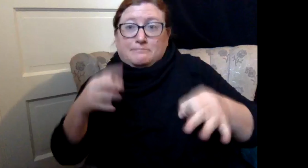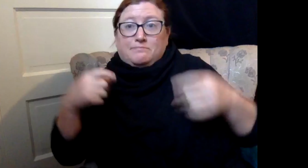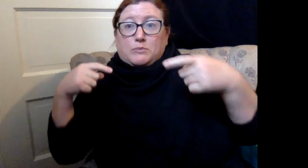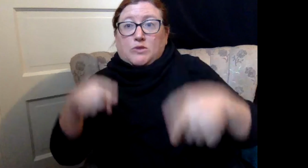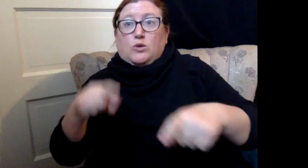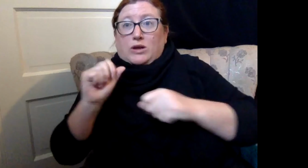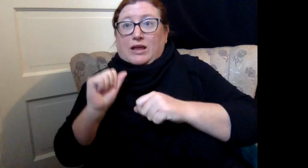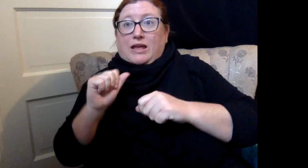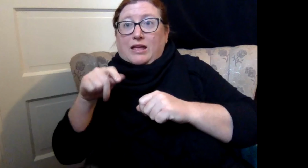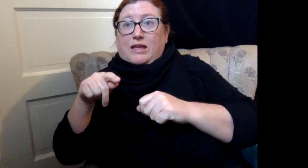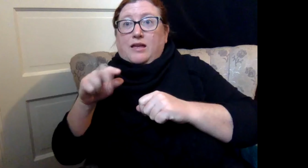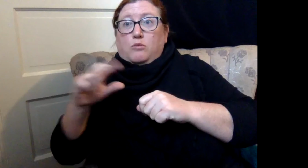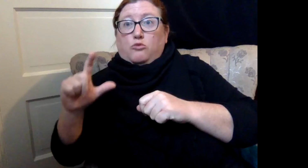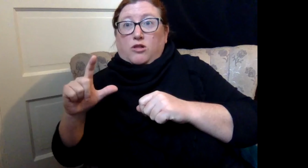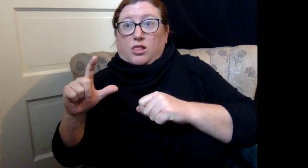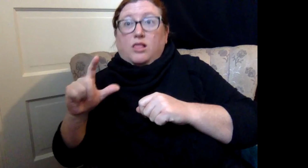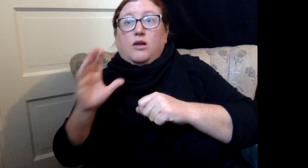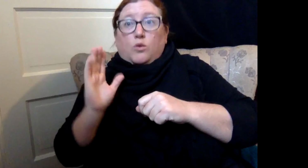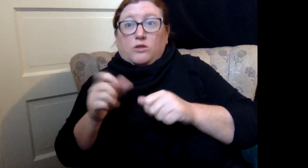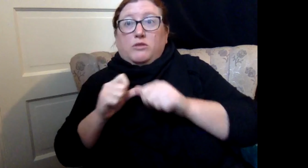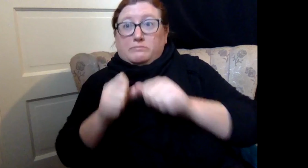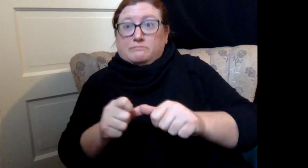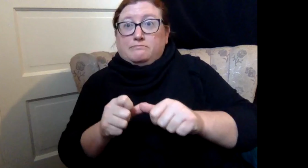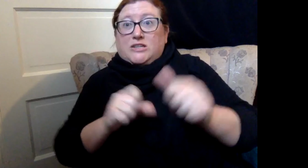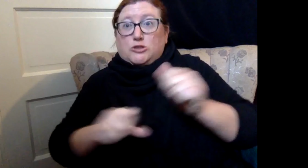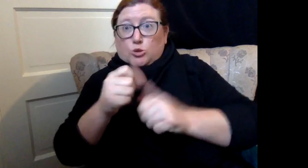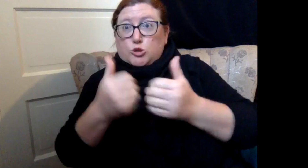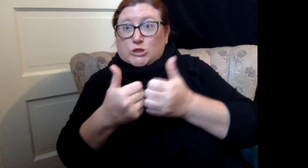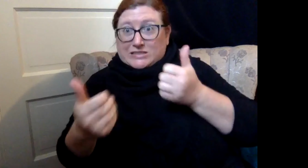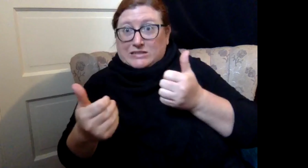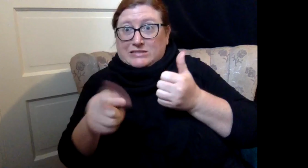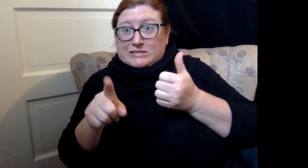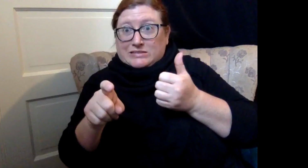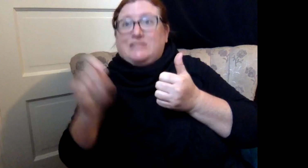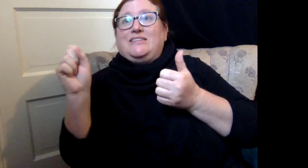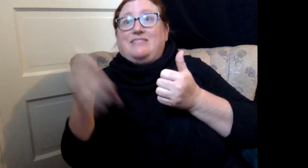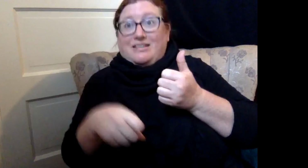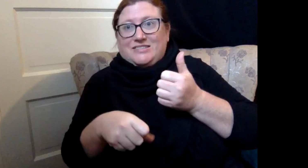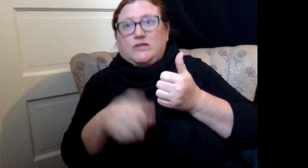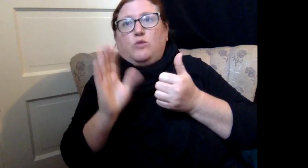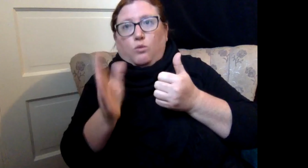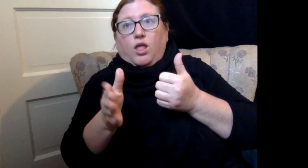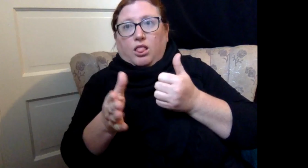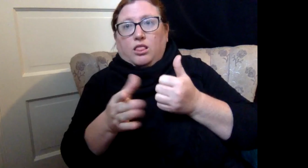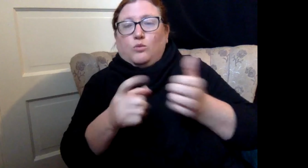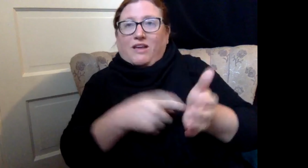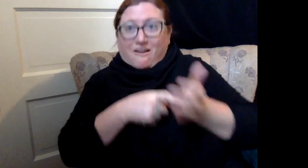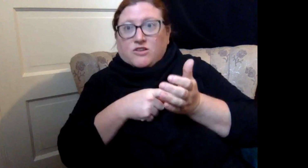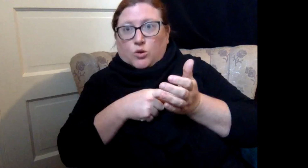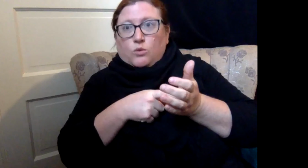it face instruction is happening, certainly during the month of April, on campus, will